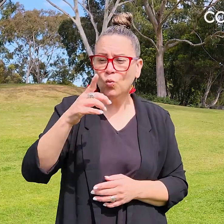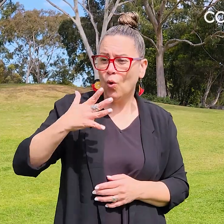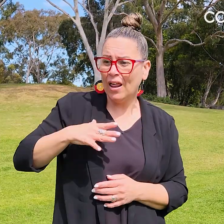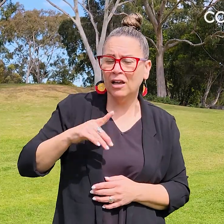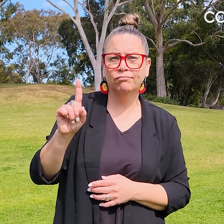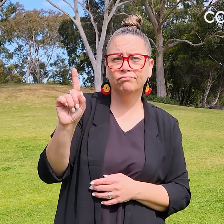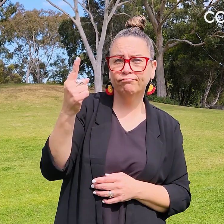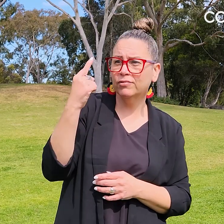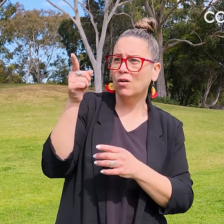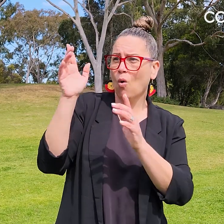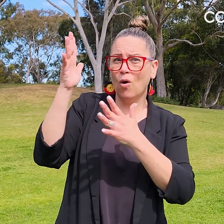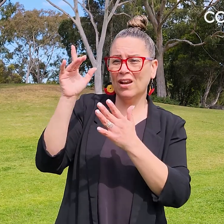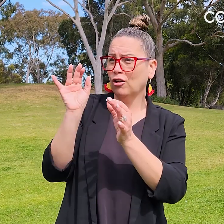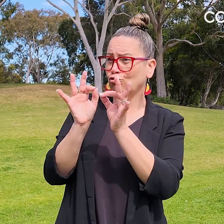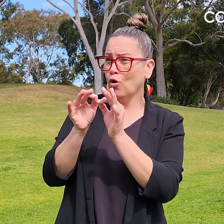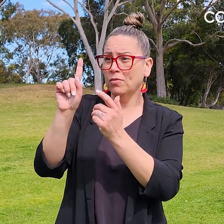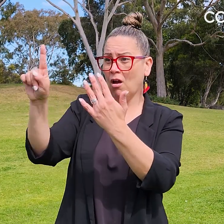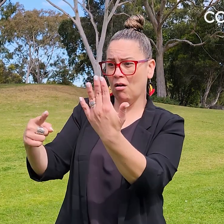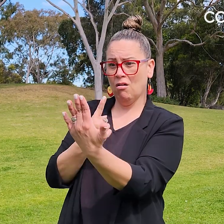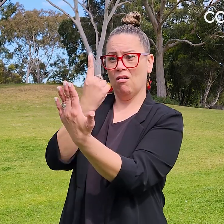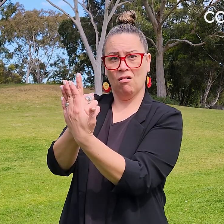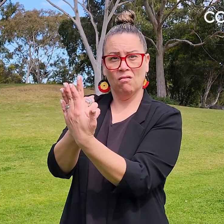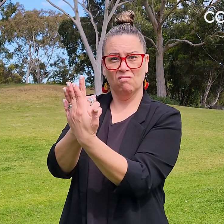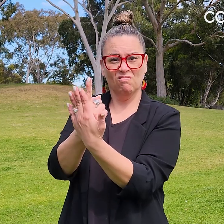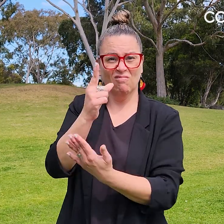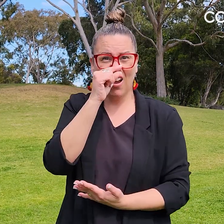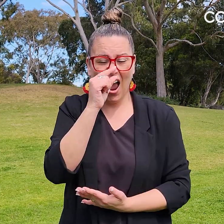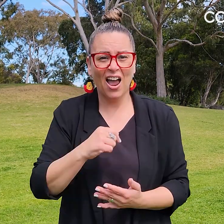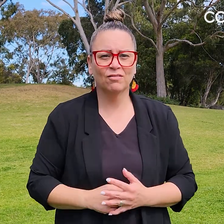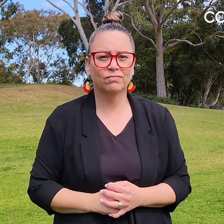If you need an Auslan interpreter when you vote, you can.